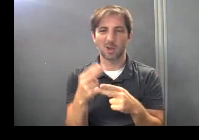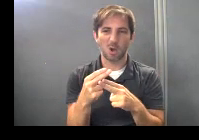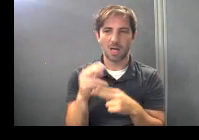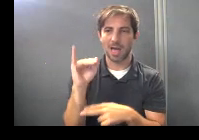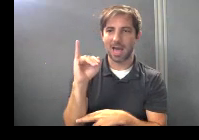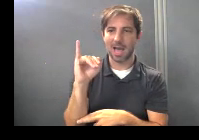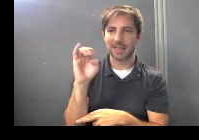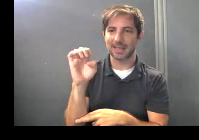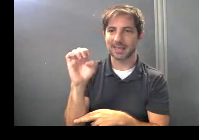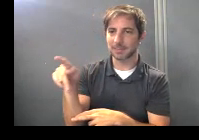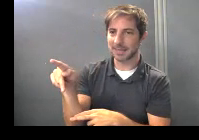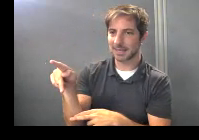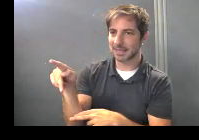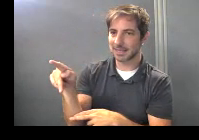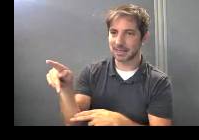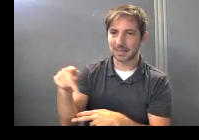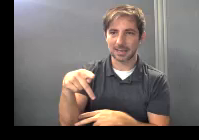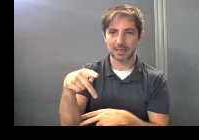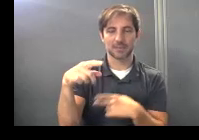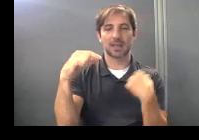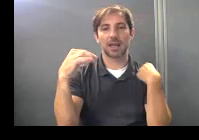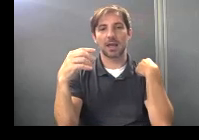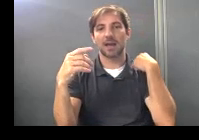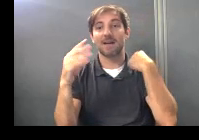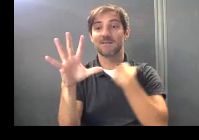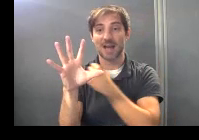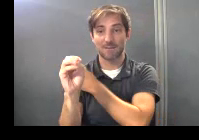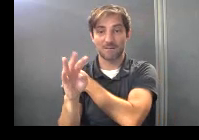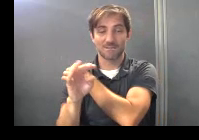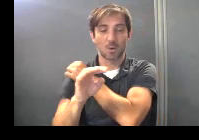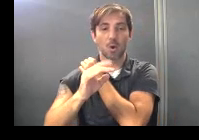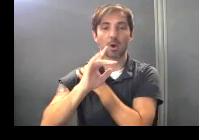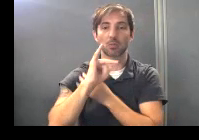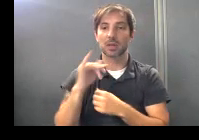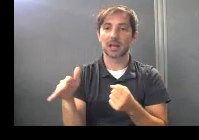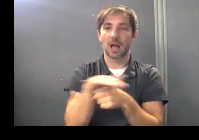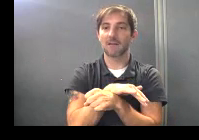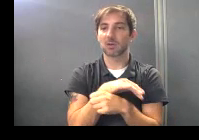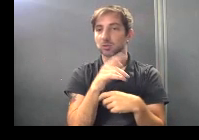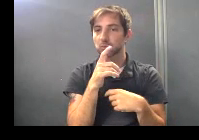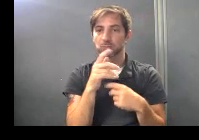THIS IS BECAUSE 504 COVERS ANY ENTITY THAT RECEIVES FEDERAL FUNDS.